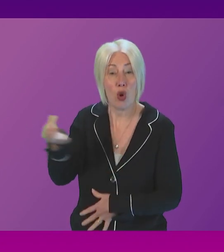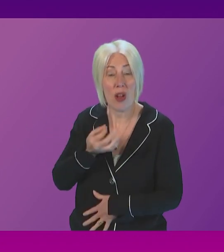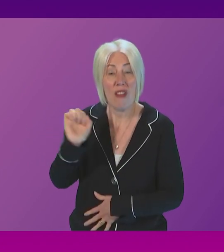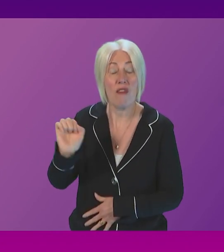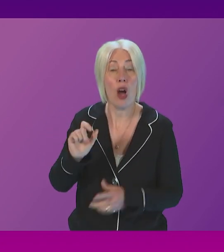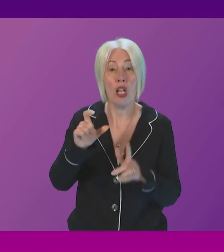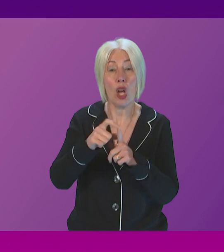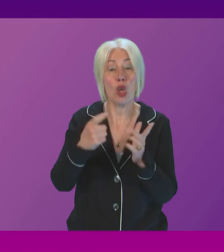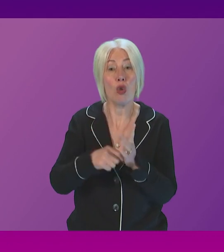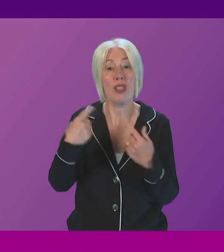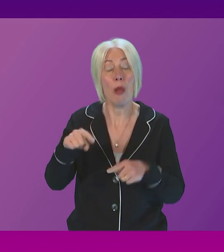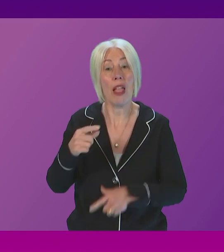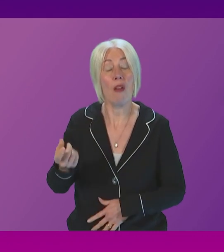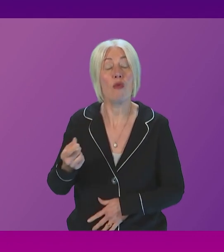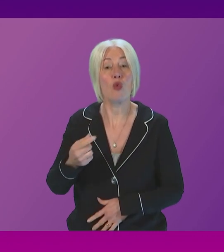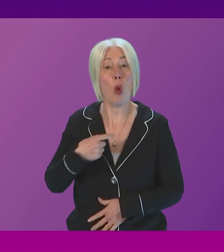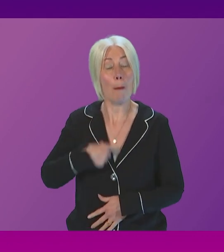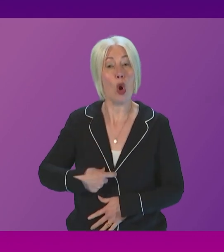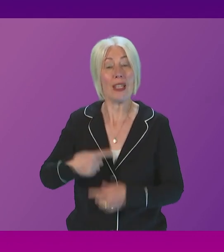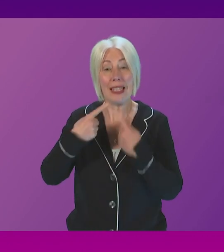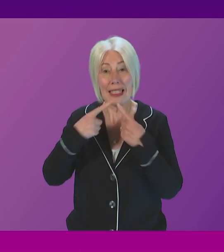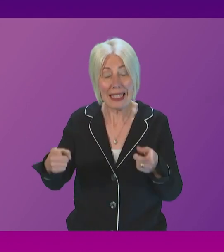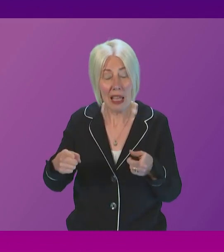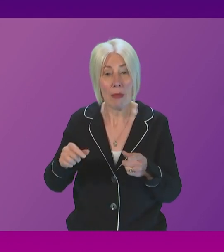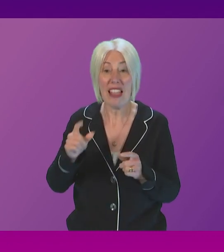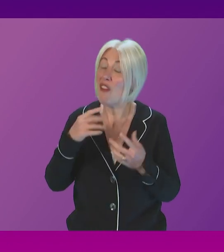personal statement, if he asked you for one, to allow him to correct the record and to explain